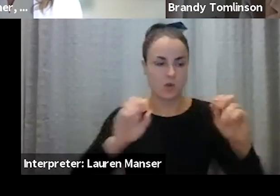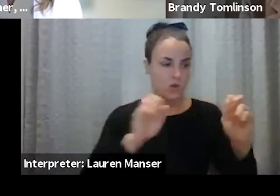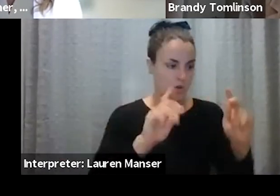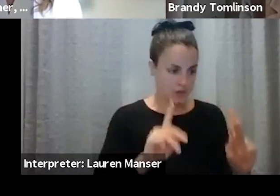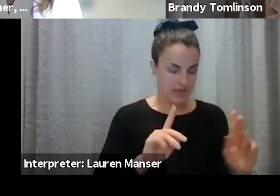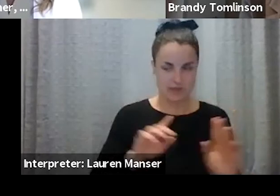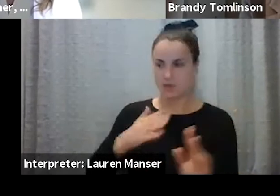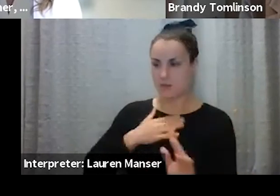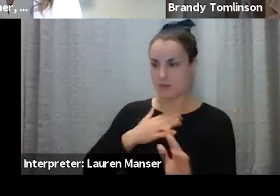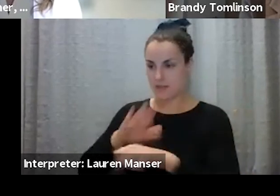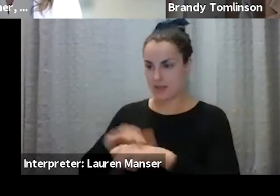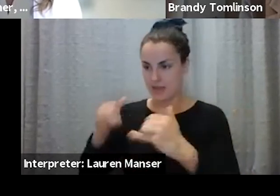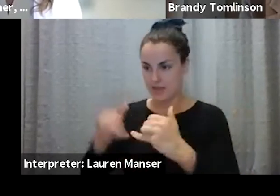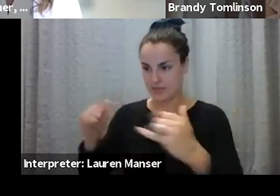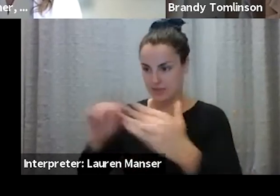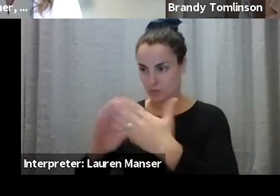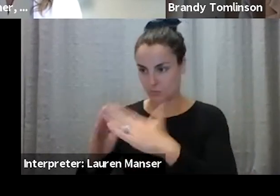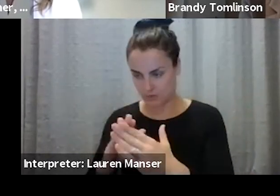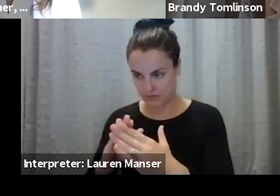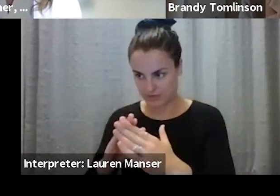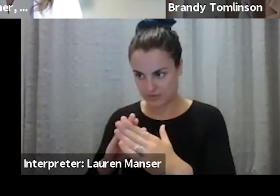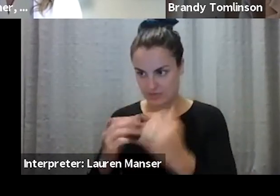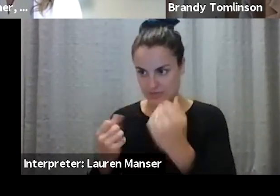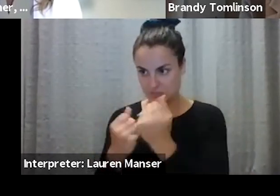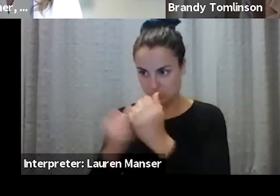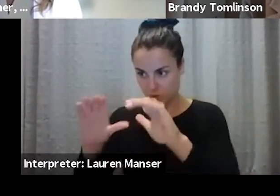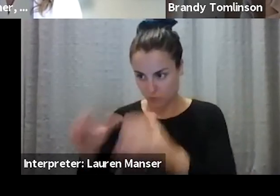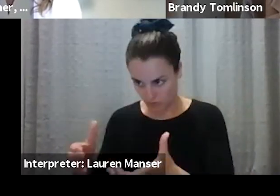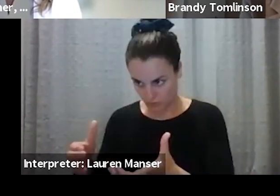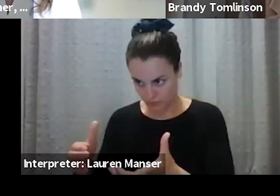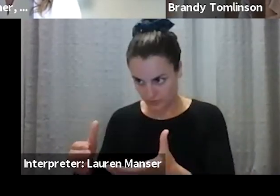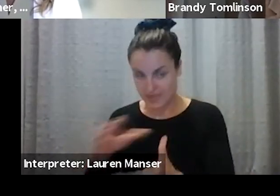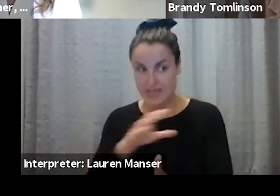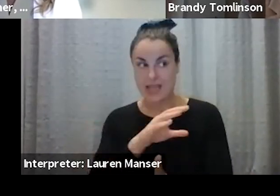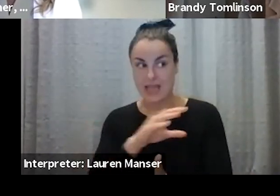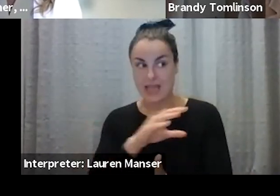with now moving back towards a model of being able to meet in person,